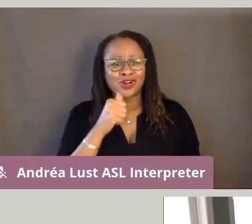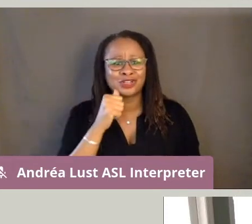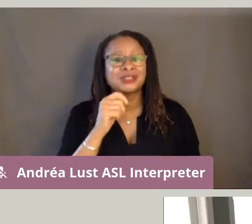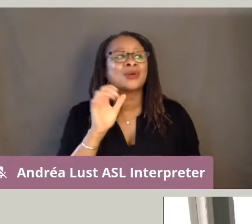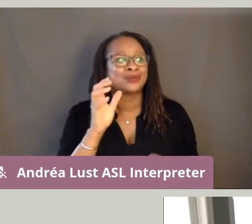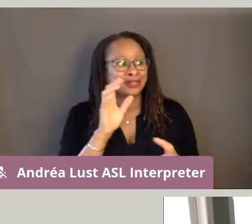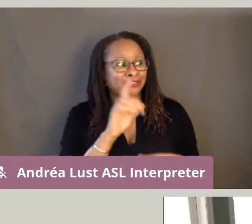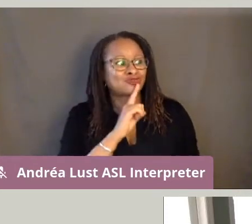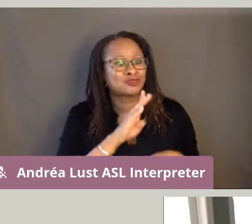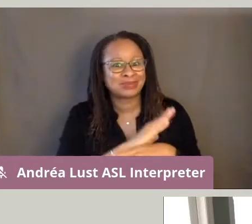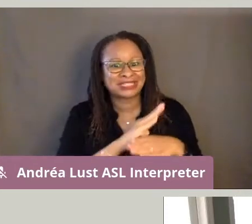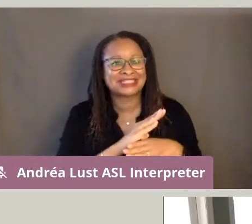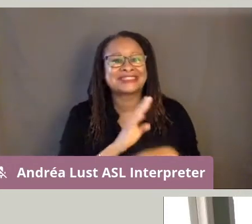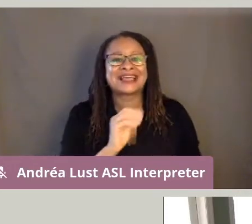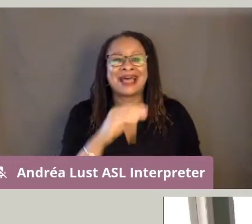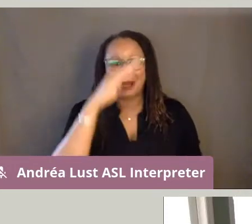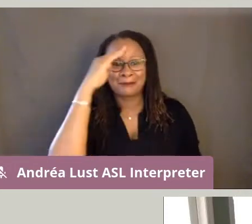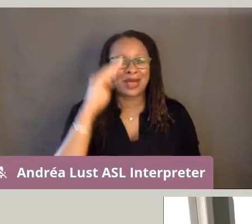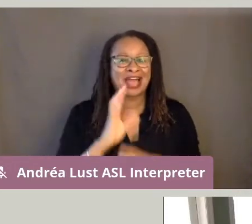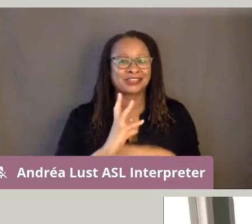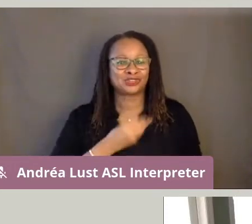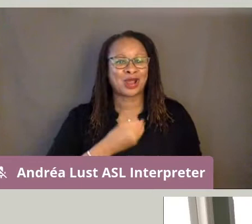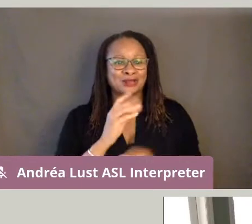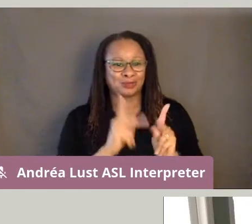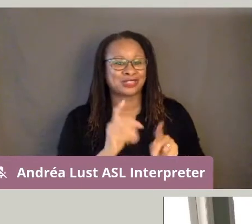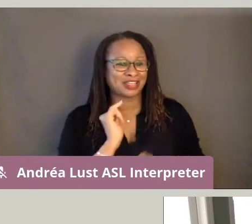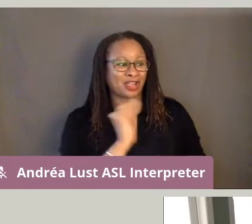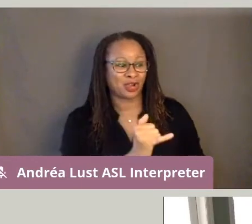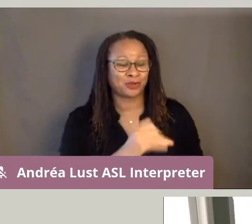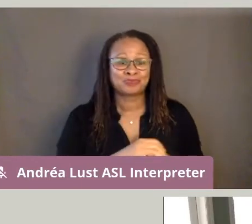Okay, actually, there's one more story I wanna tell. Our lighting technician, Desi Cole,